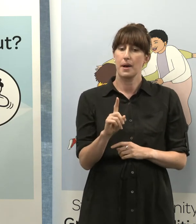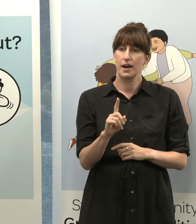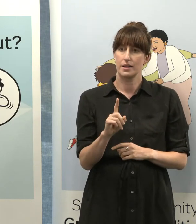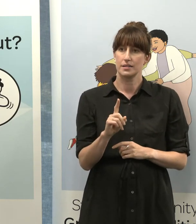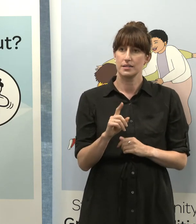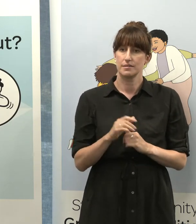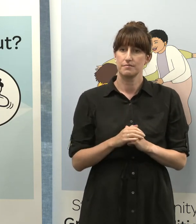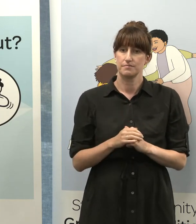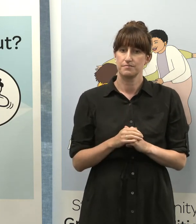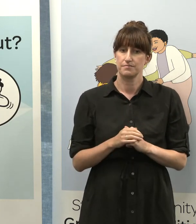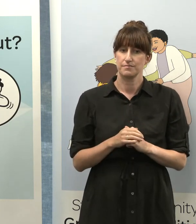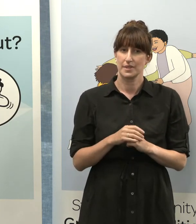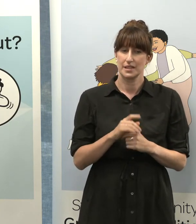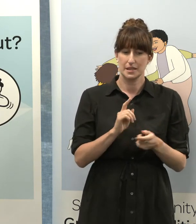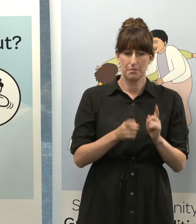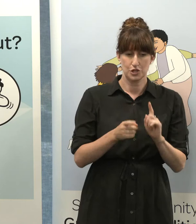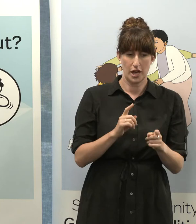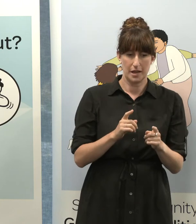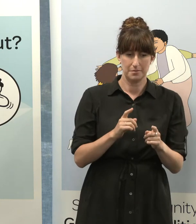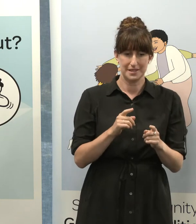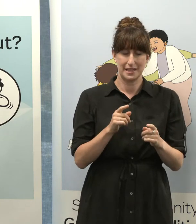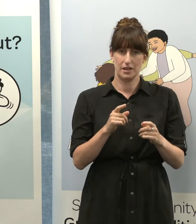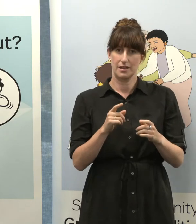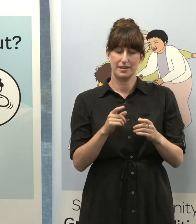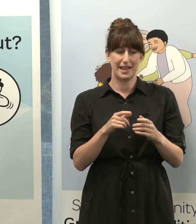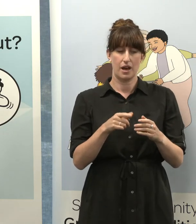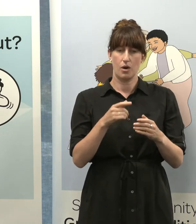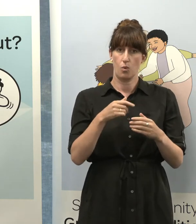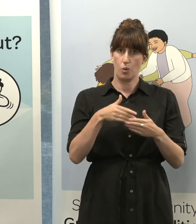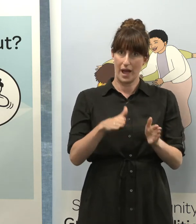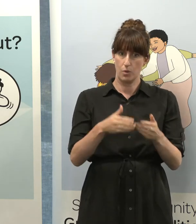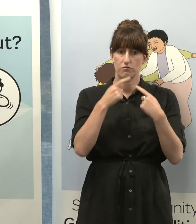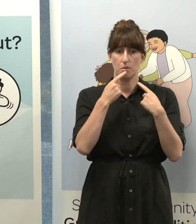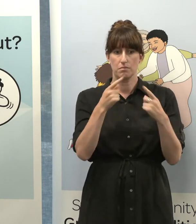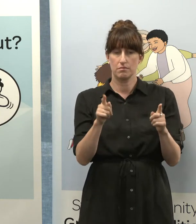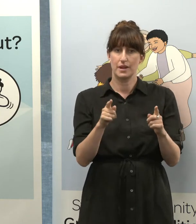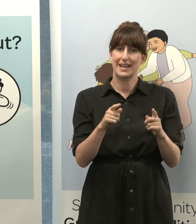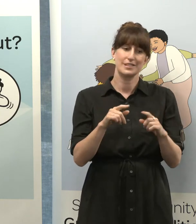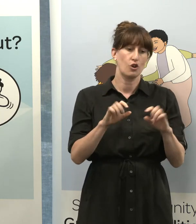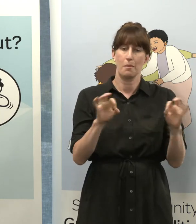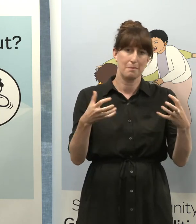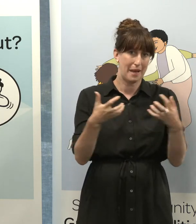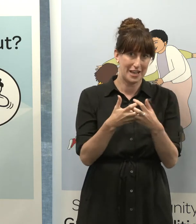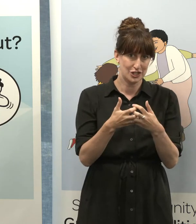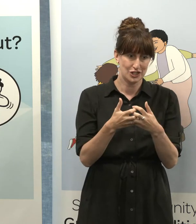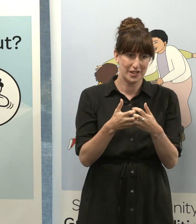publicly announced those 83 deaths. In the past, our approach to